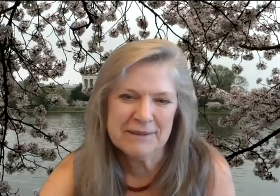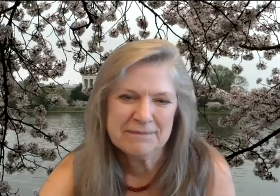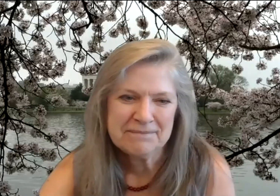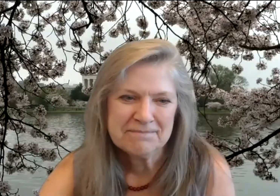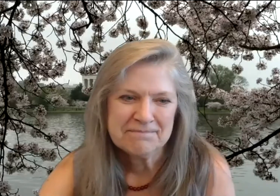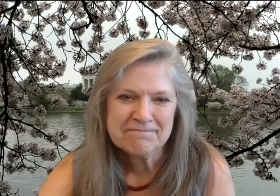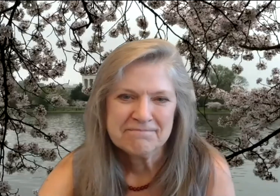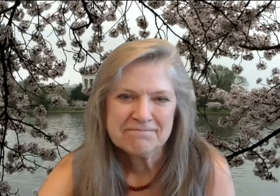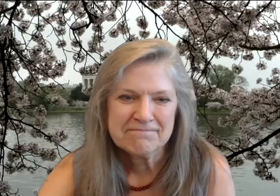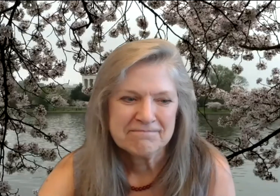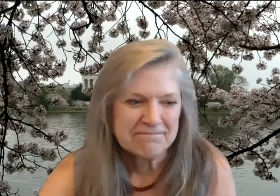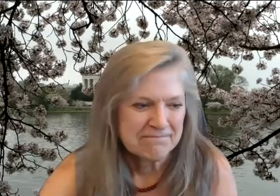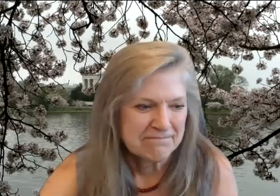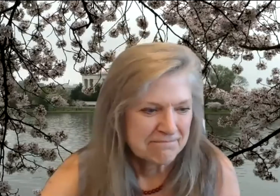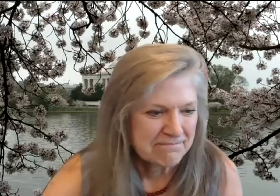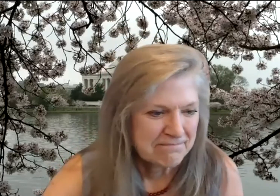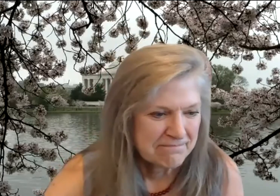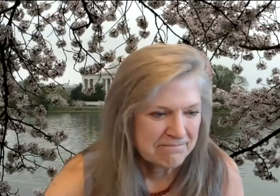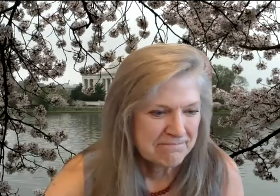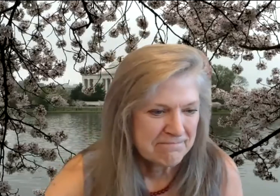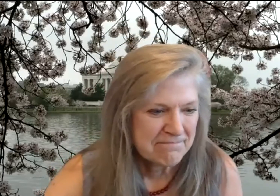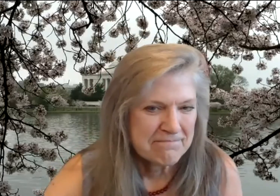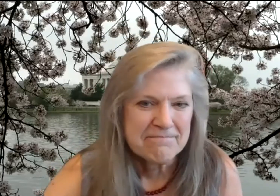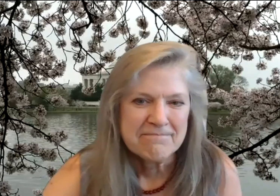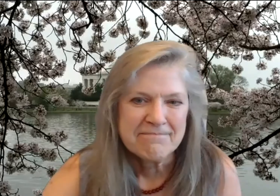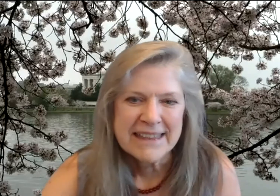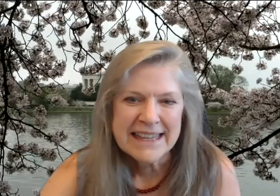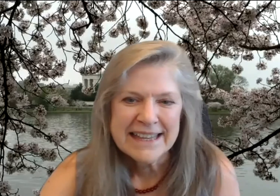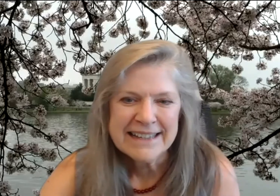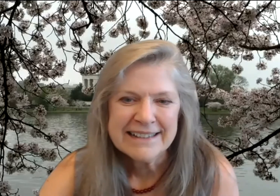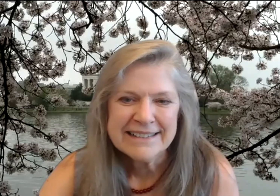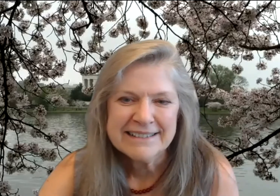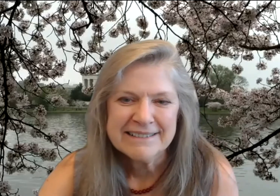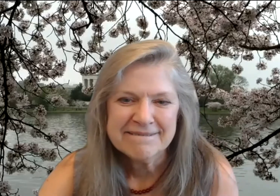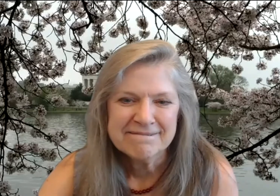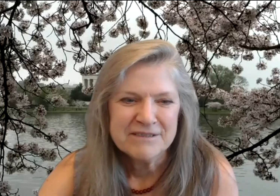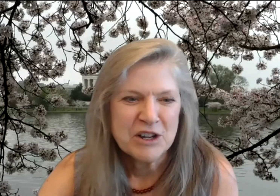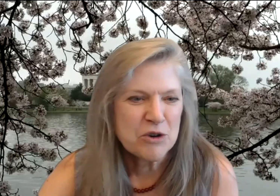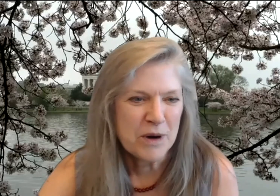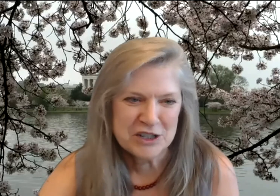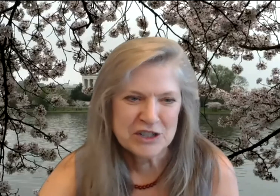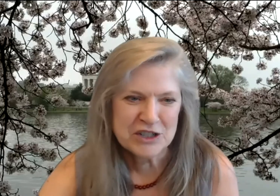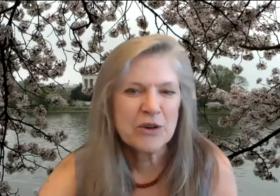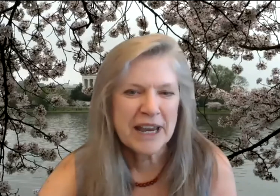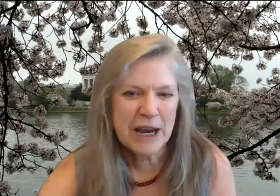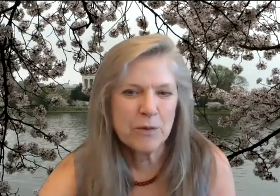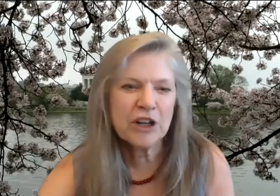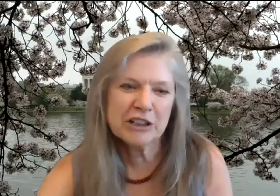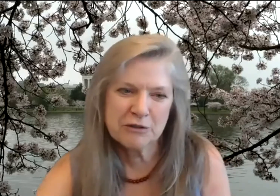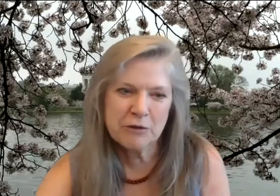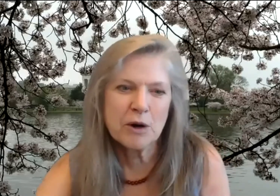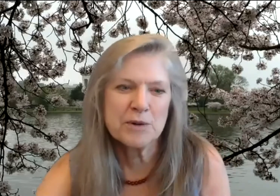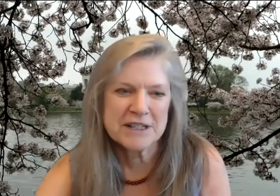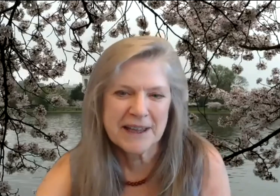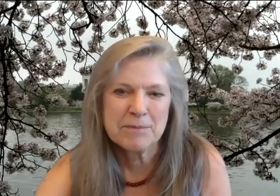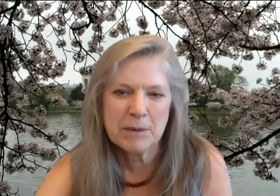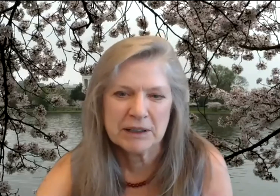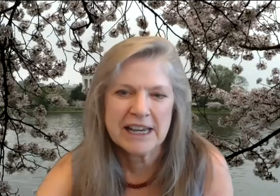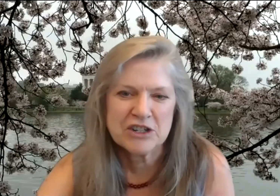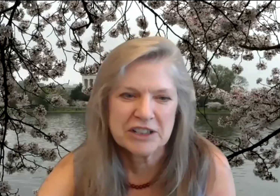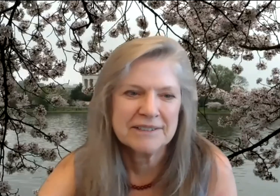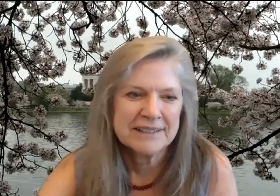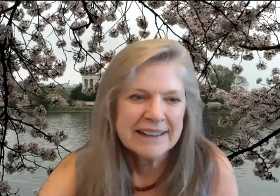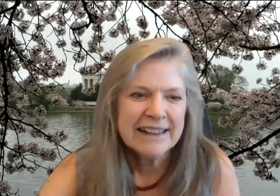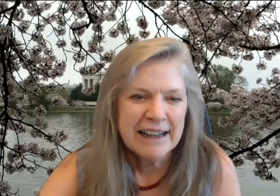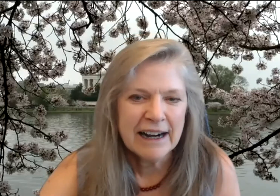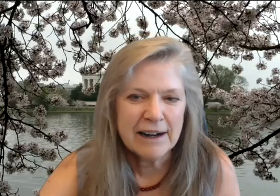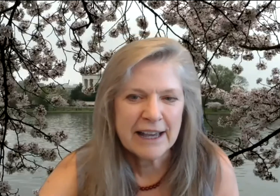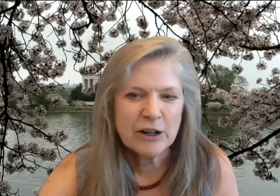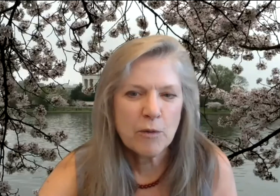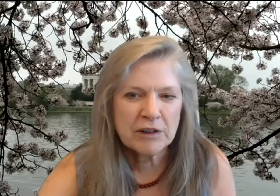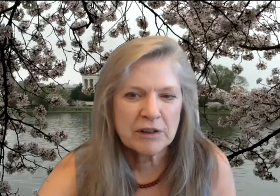Shefa? No questions. Okay. We’re going to look forward to that publication and hopefully